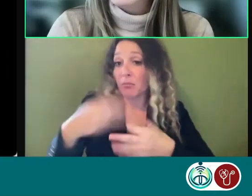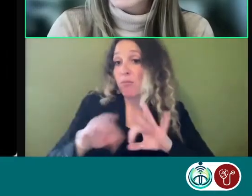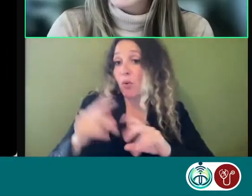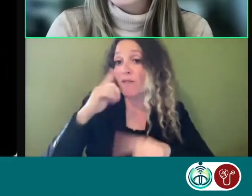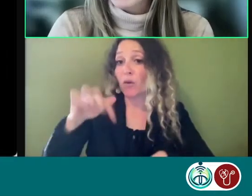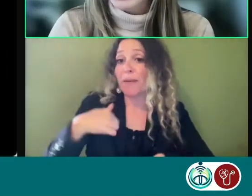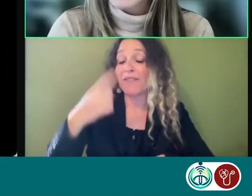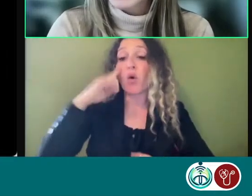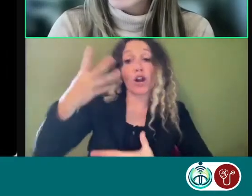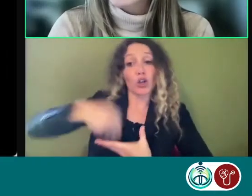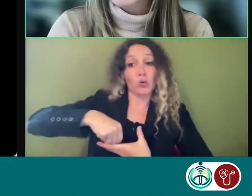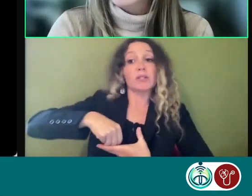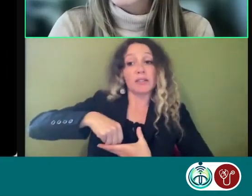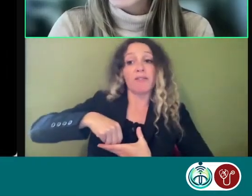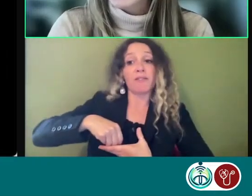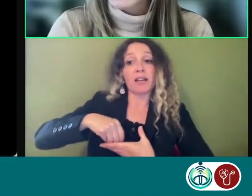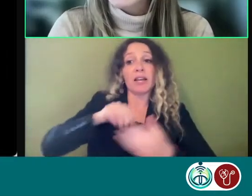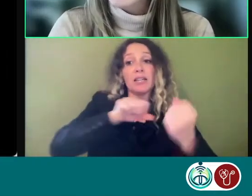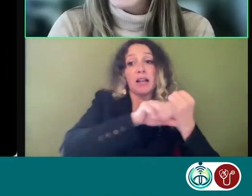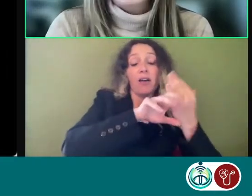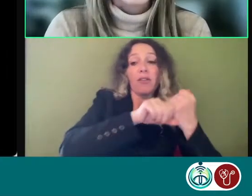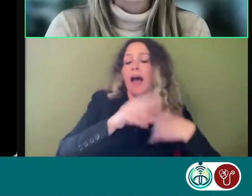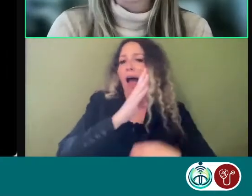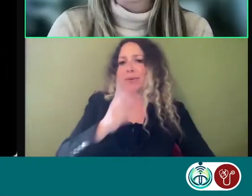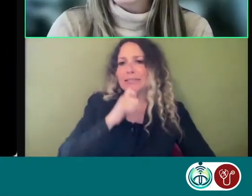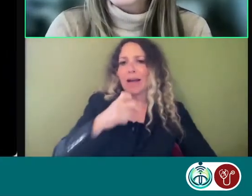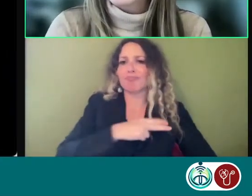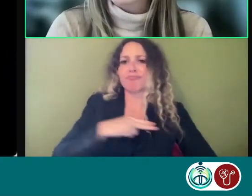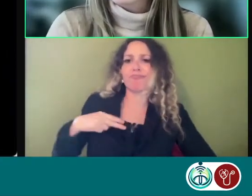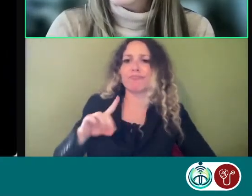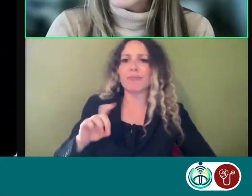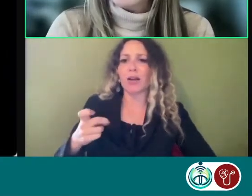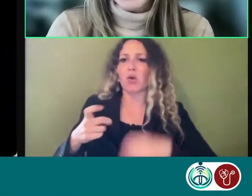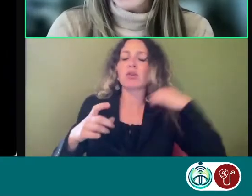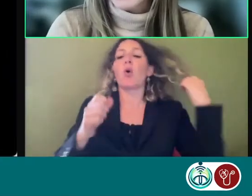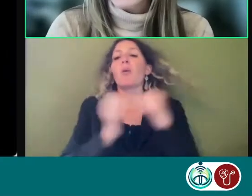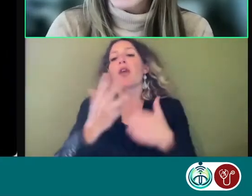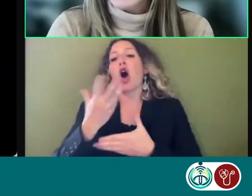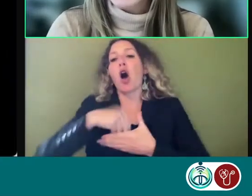diagnosed with autism until my early twenties, and I had been navigating a mental health care.